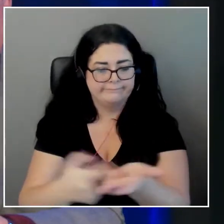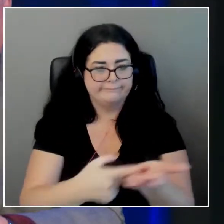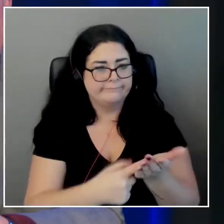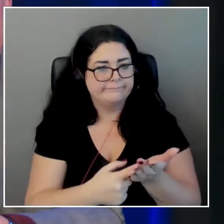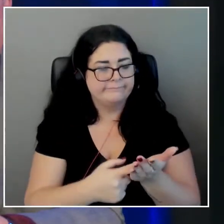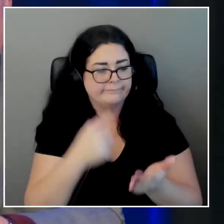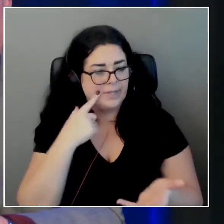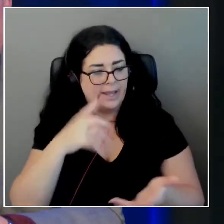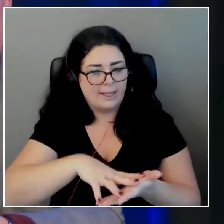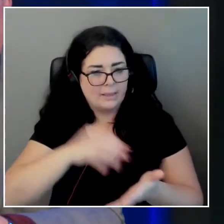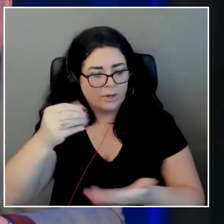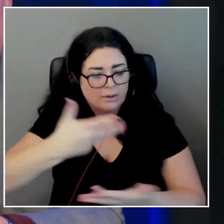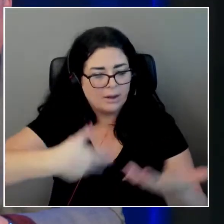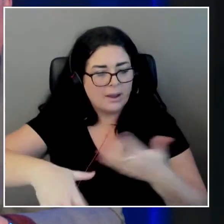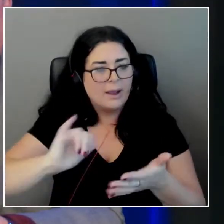safety performance and culture.